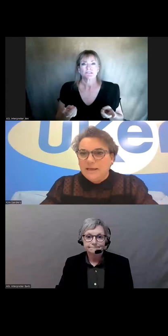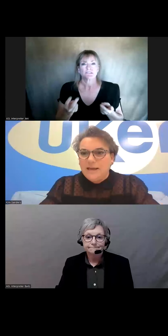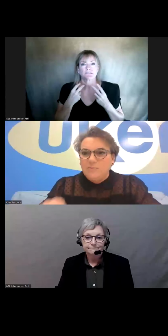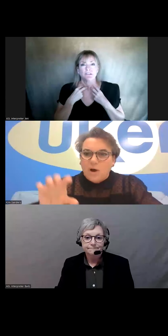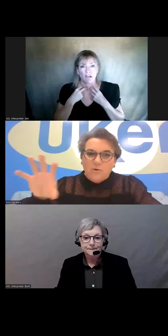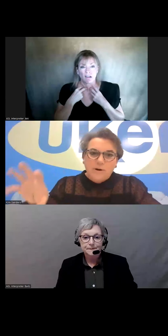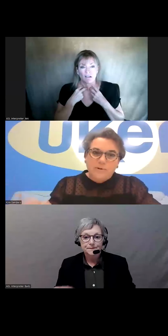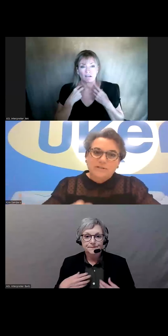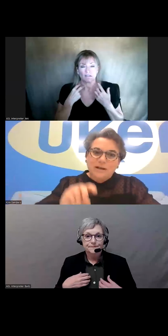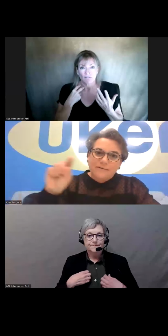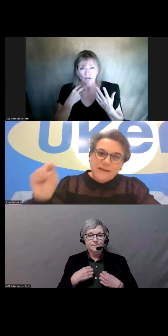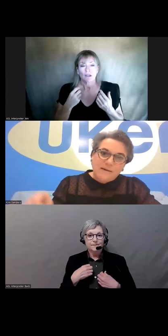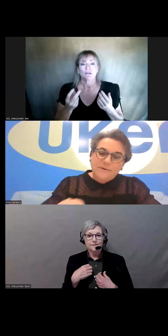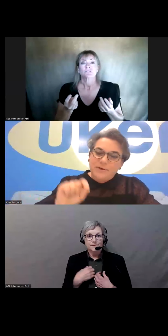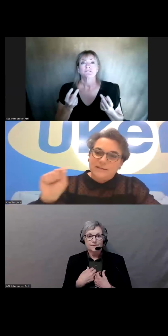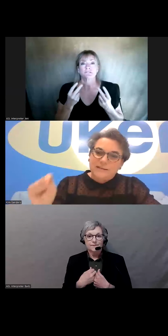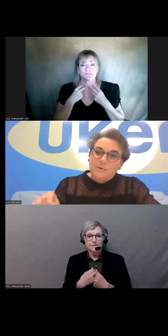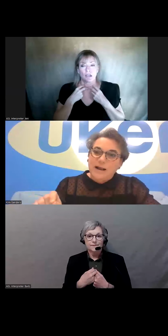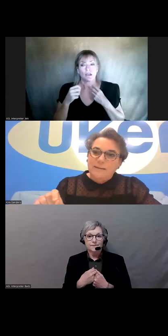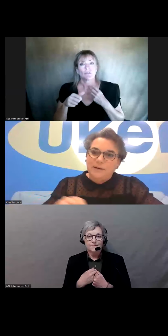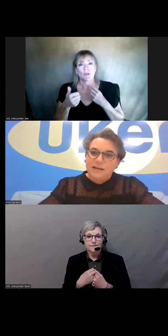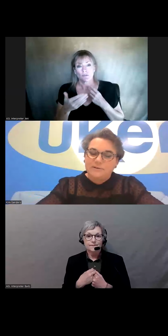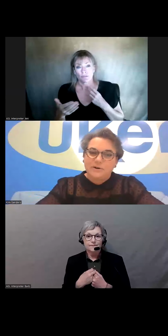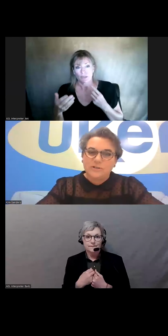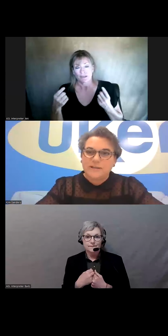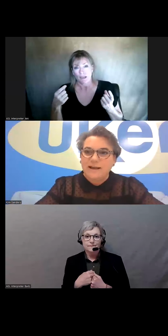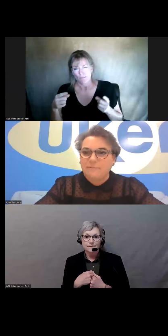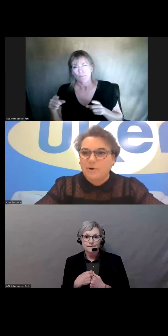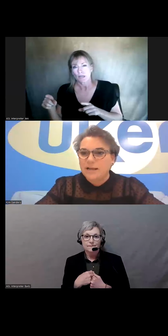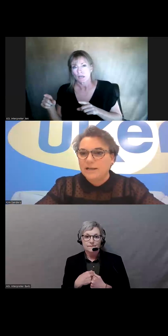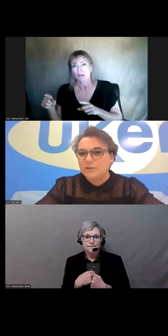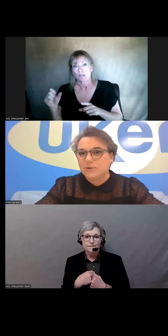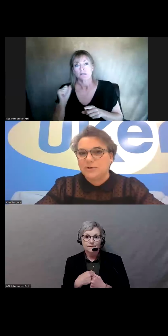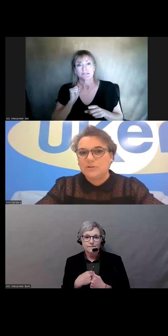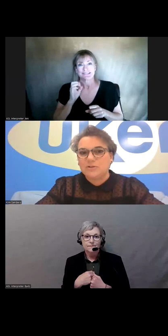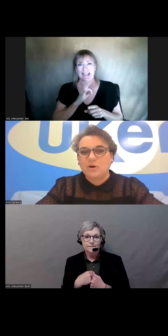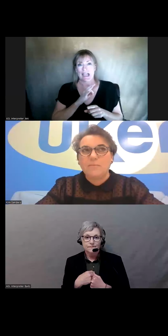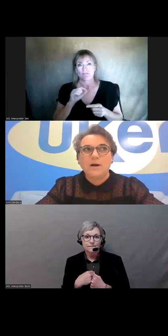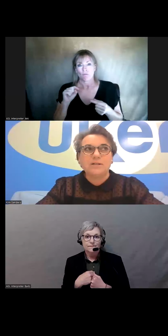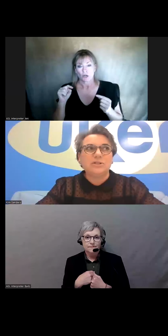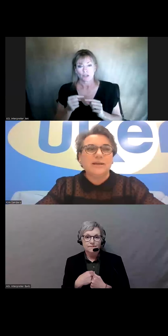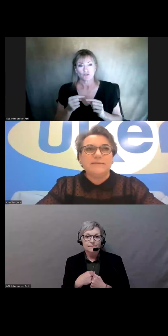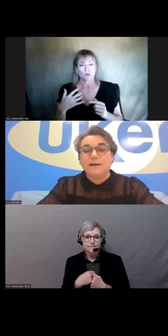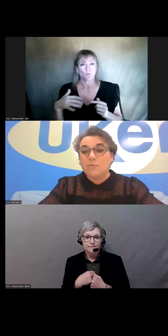WHILE WE WERE STUCK IS OUR STAFF WERE INJURED SO MUCH THAT AT